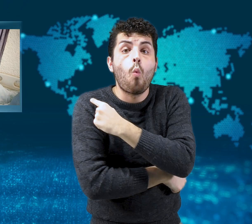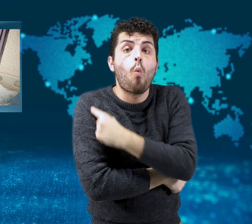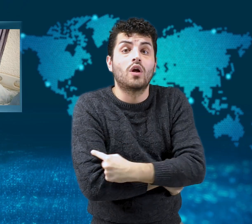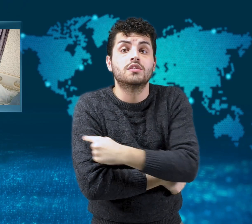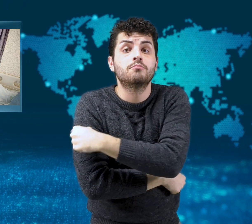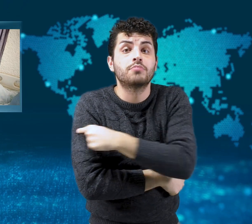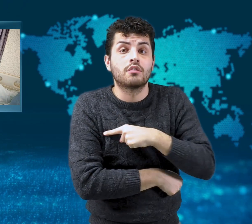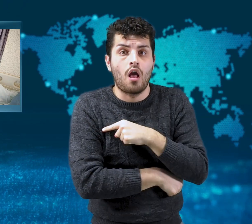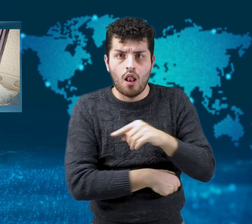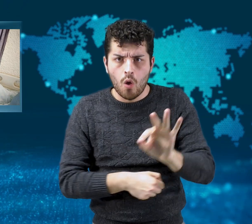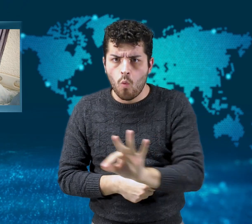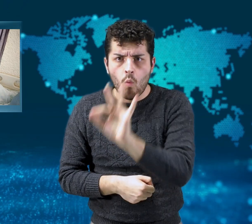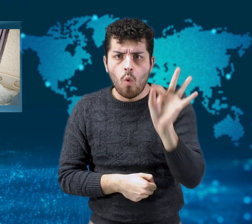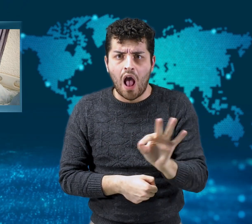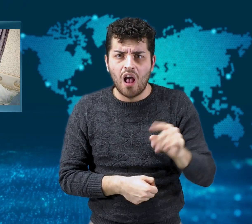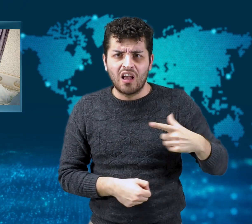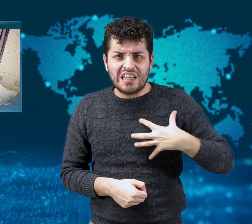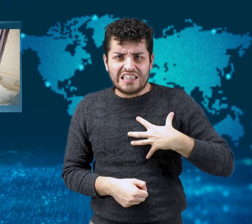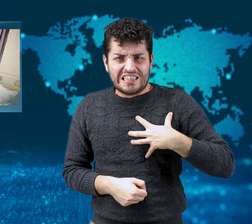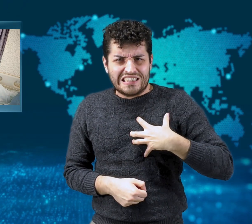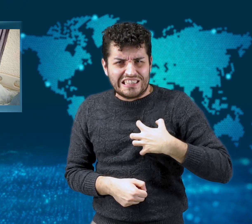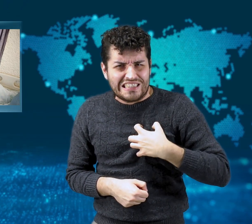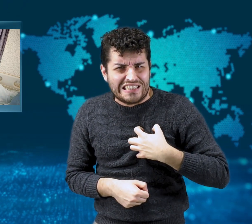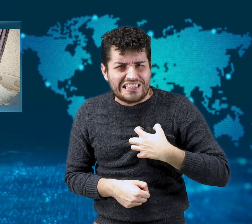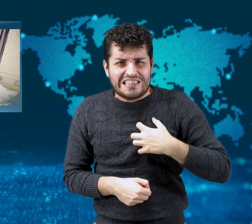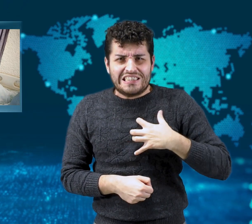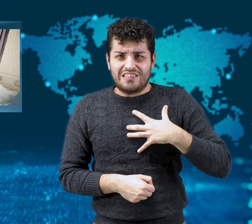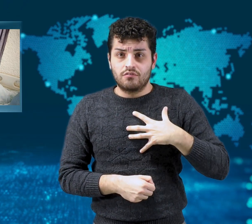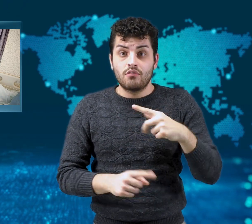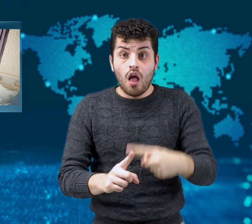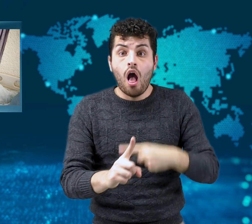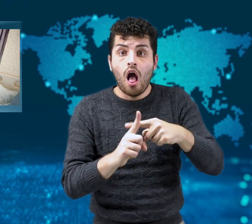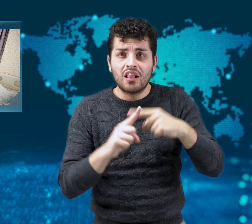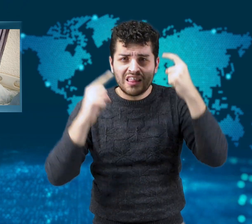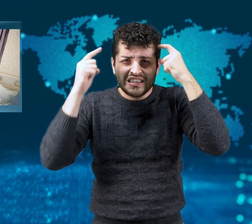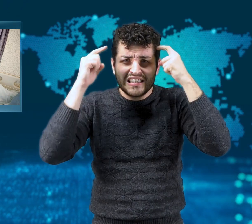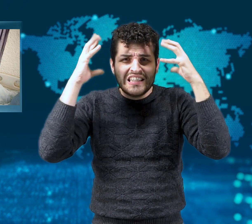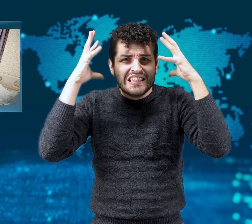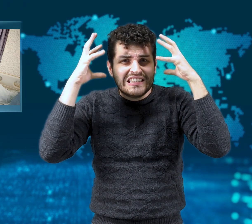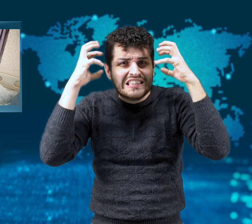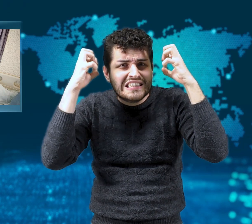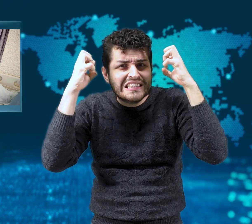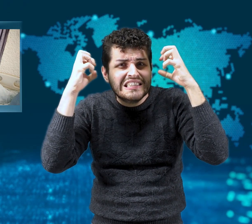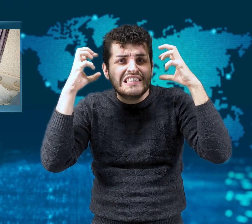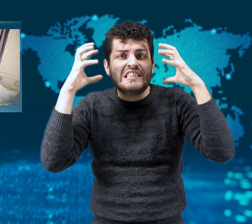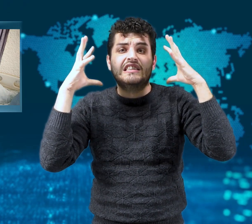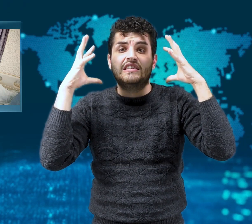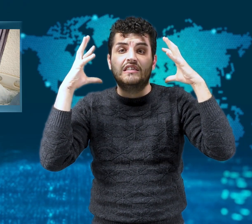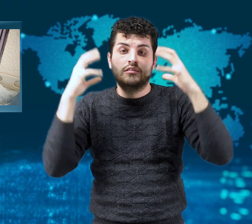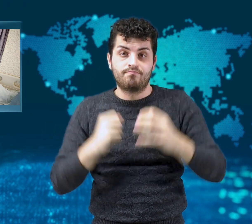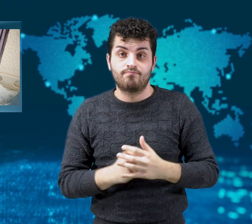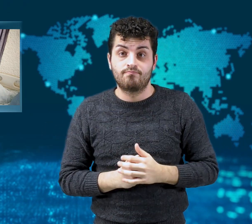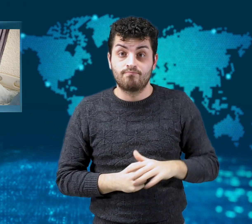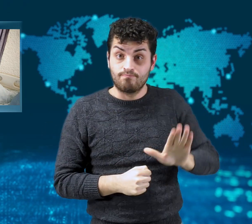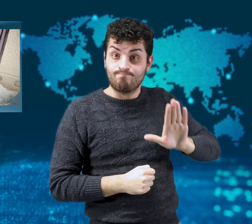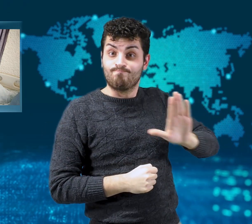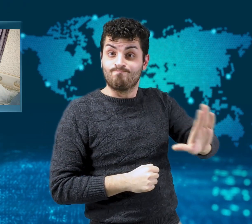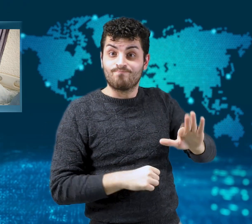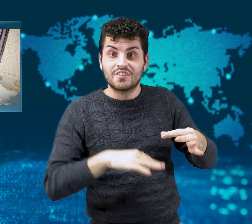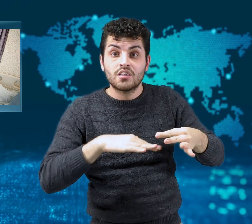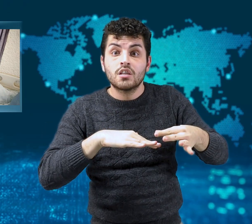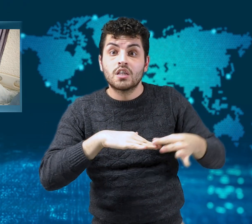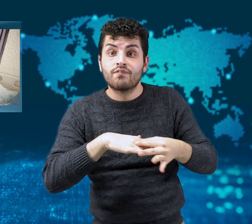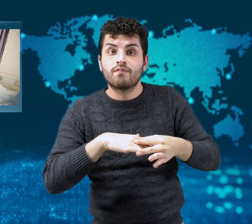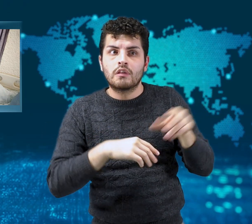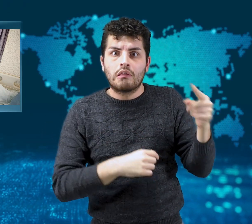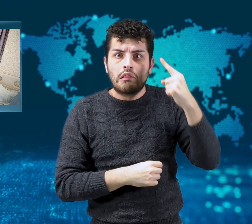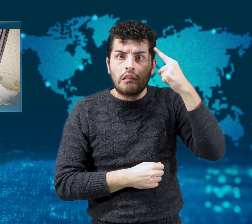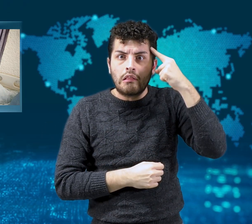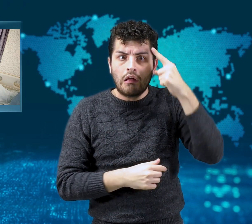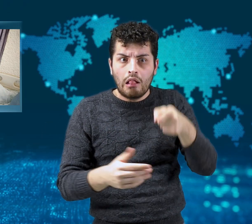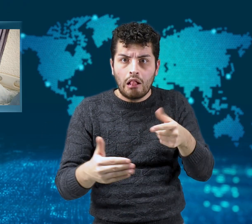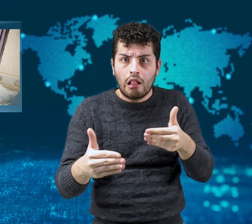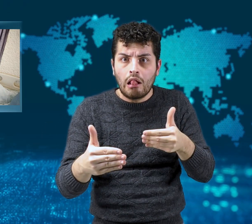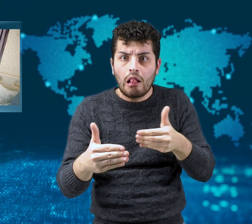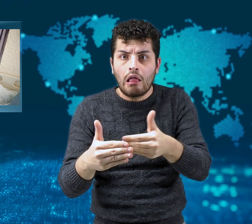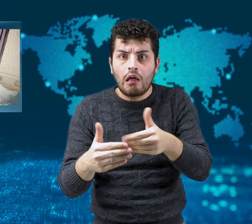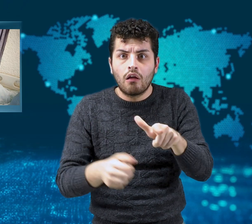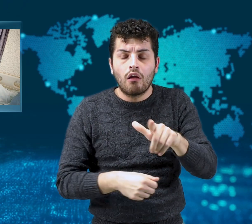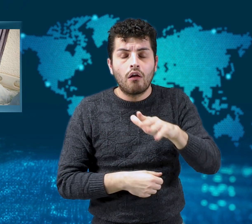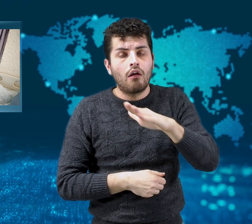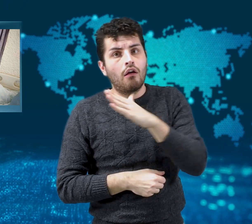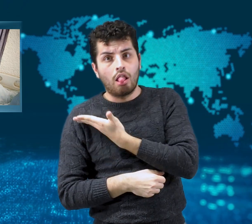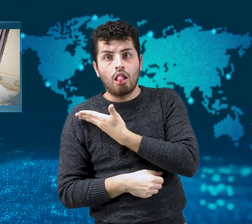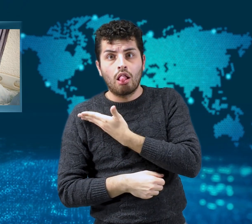His wife believed he was close to dying as he had severe cramps and headaches.